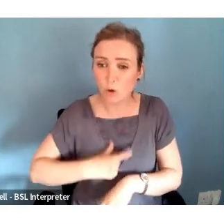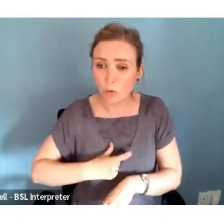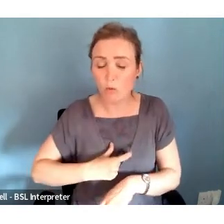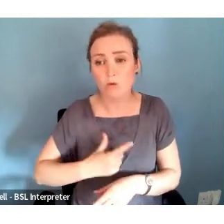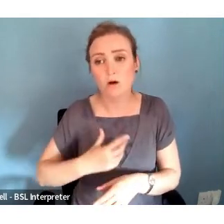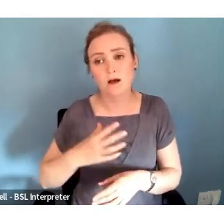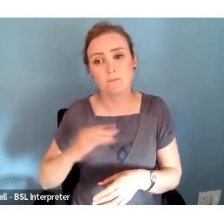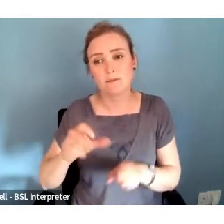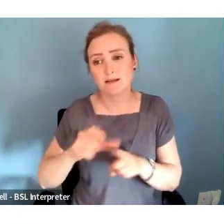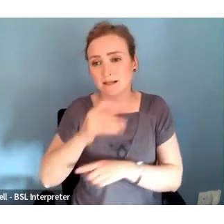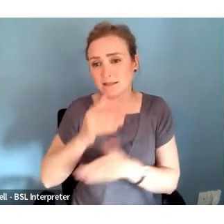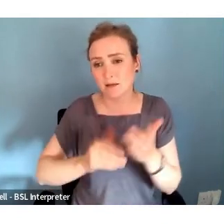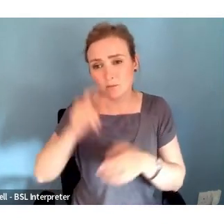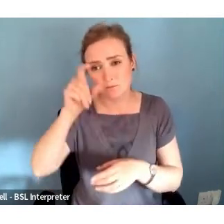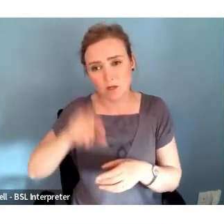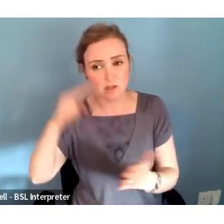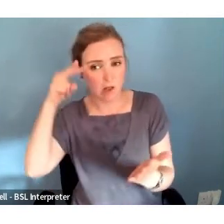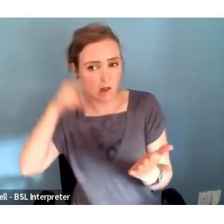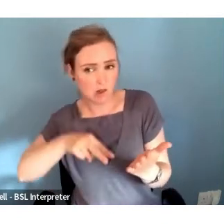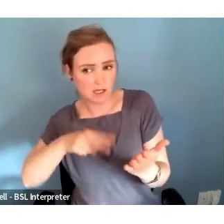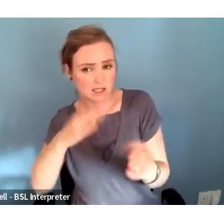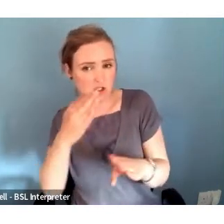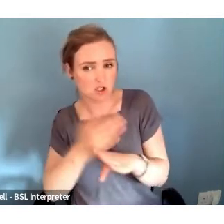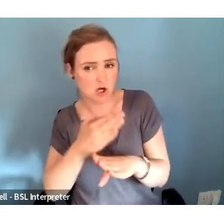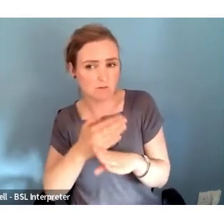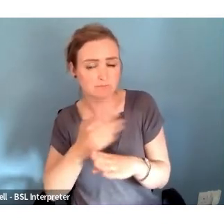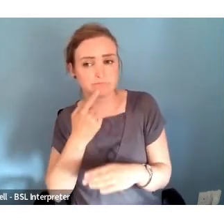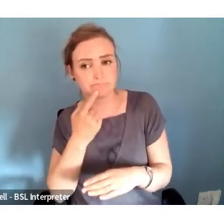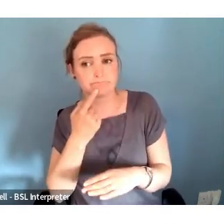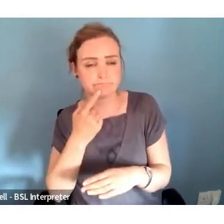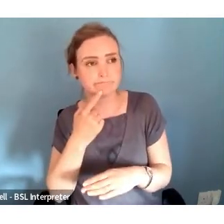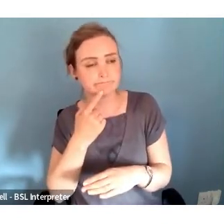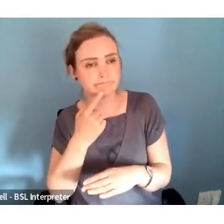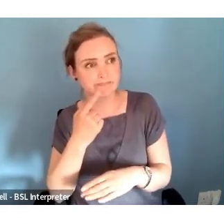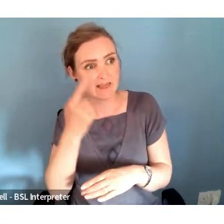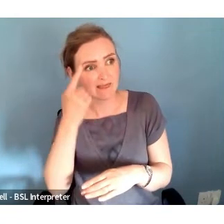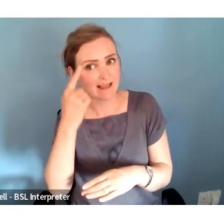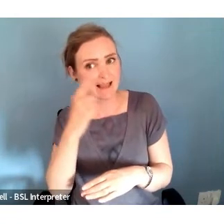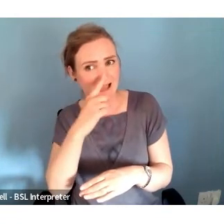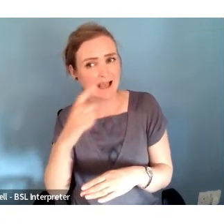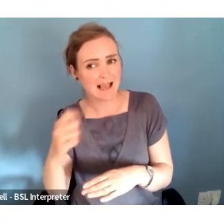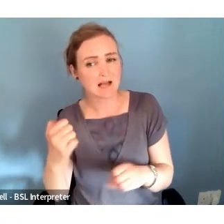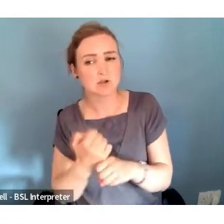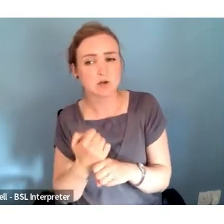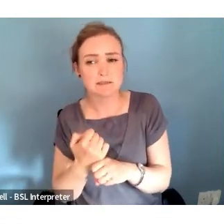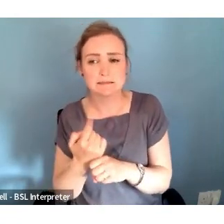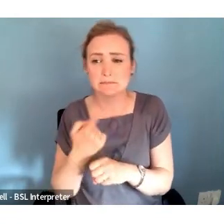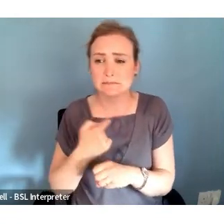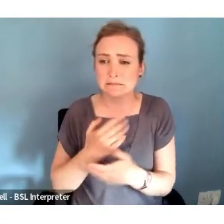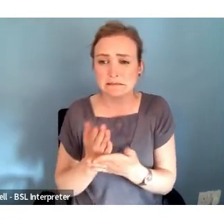may be looking looking at the job and thinking I think I can do it but need to find out more about it first.